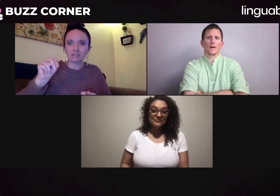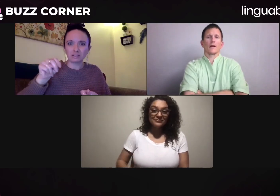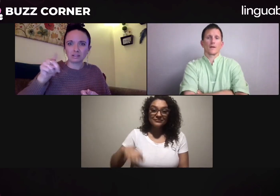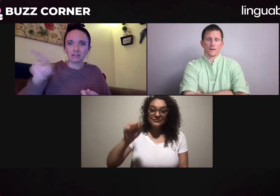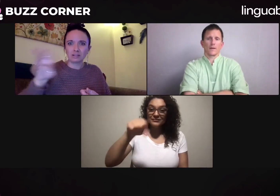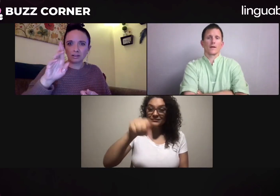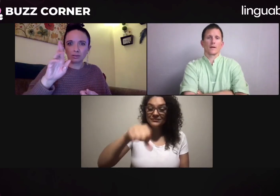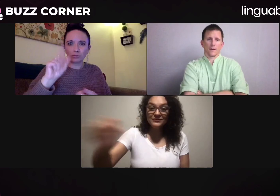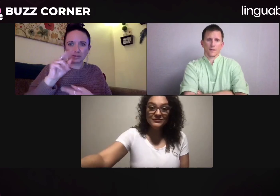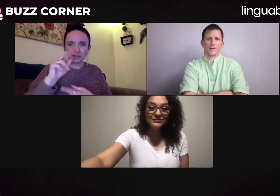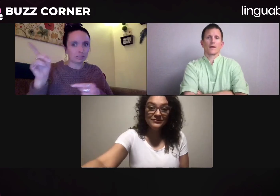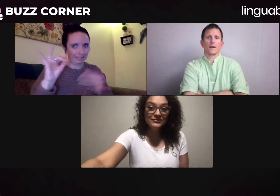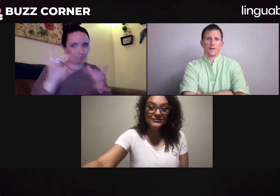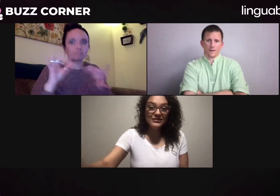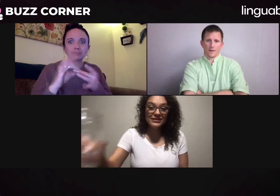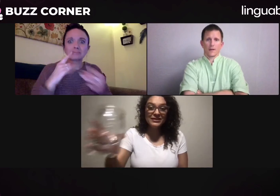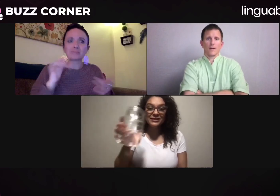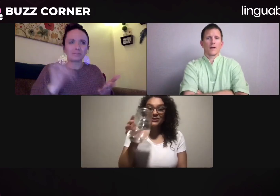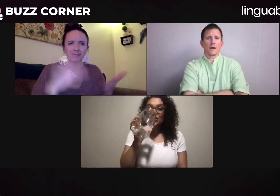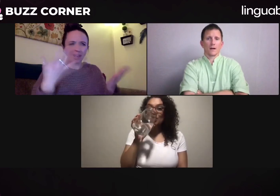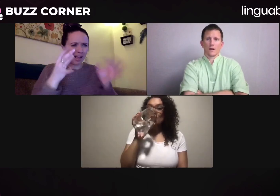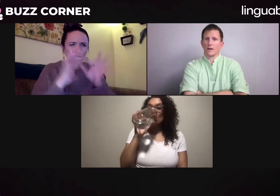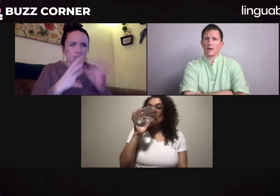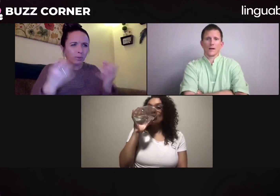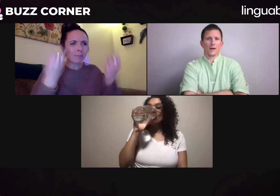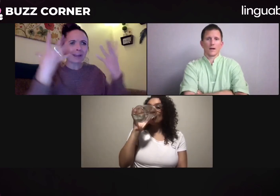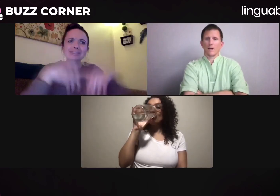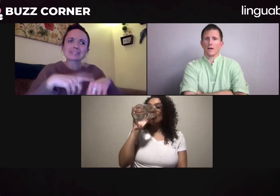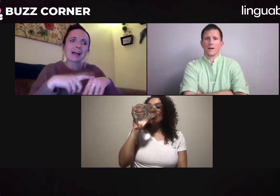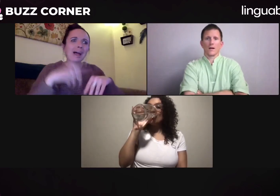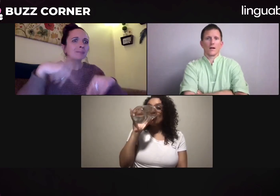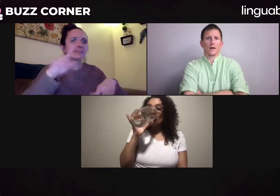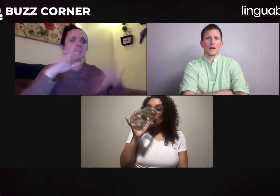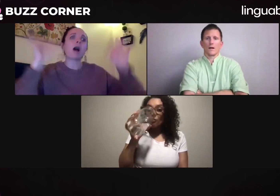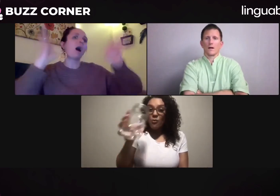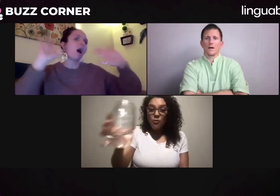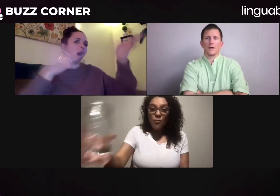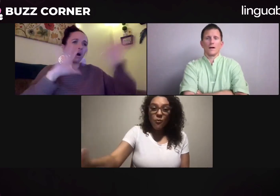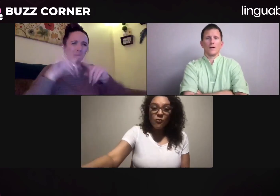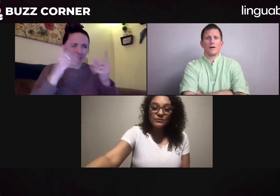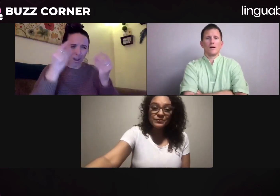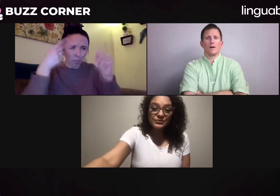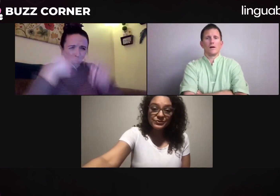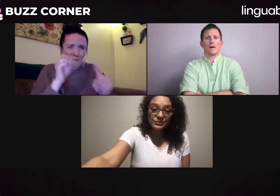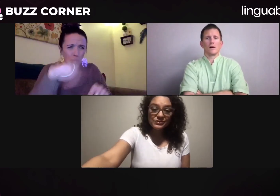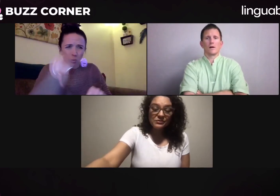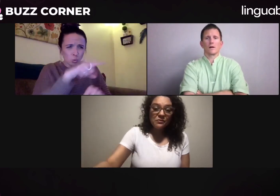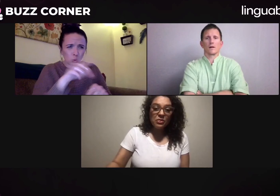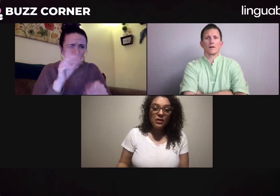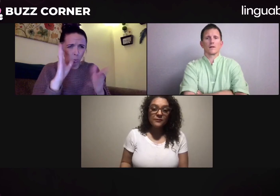Yes. Yeah. She had said that on her account a lot. Said, you know, people talk a lot about these interpreters,